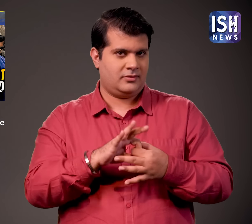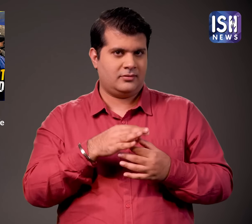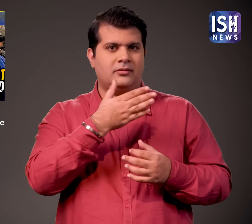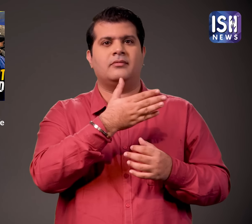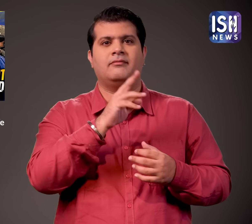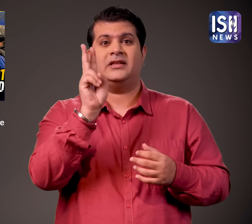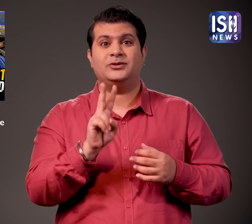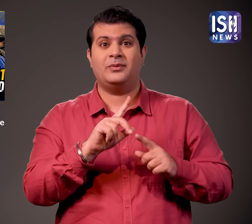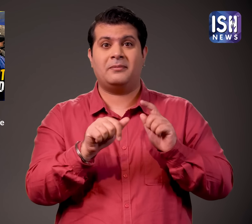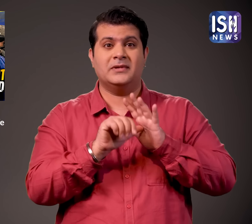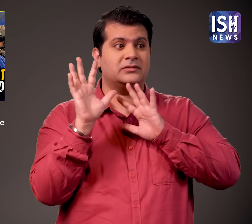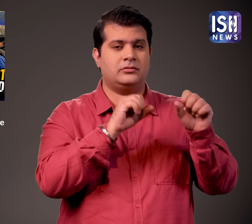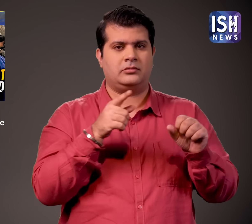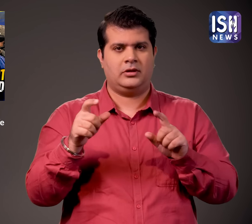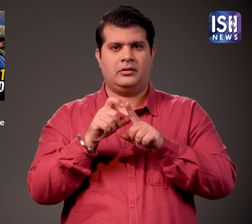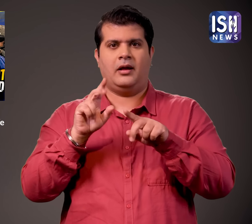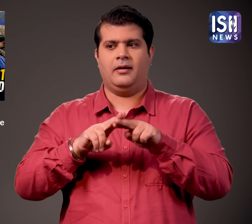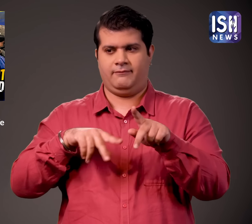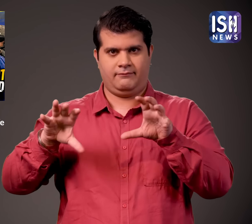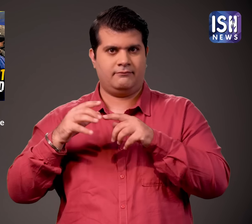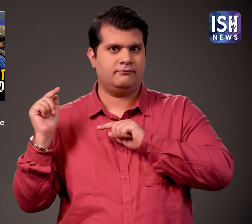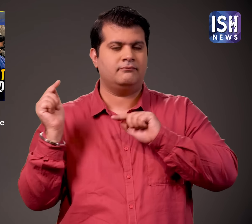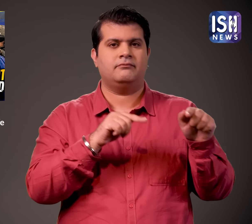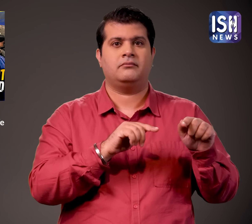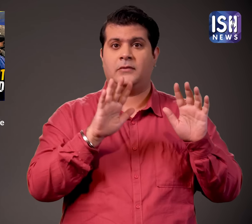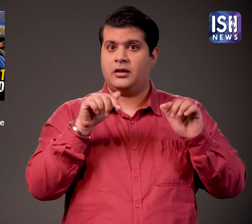Operation in Venezuela was carried out by Delta Force.